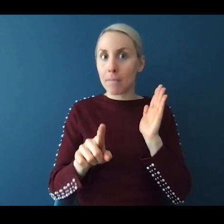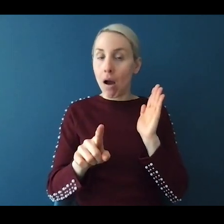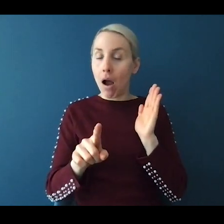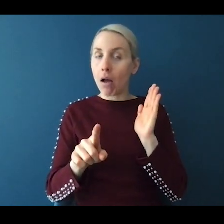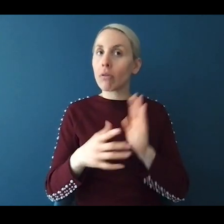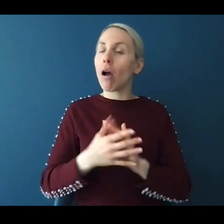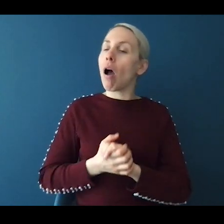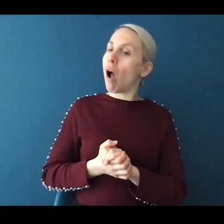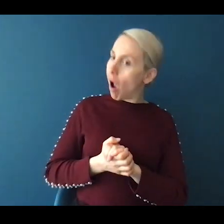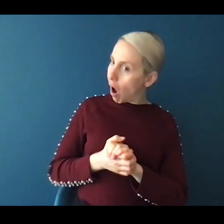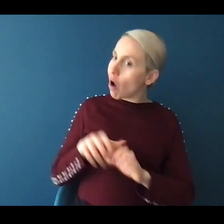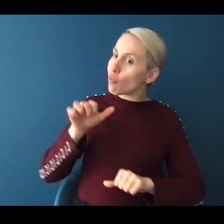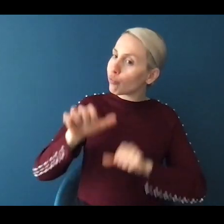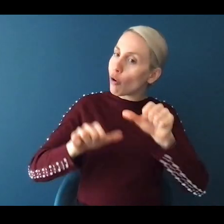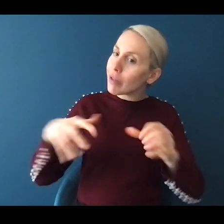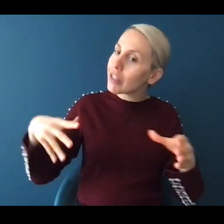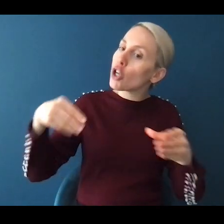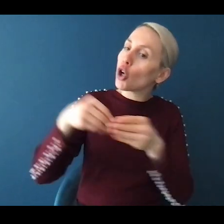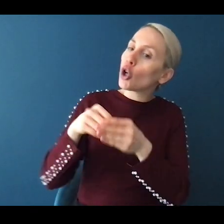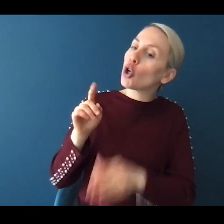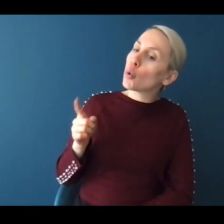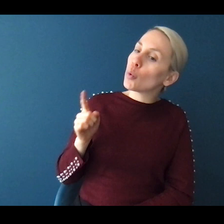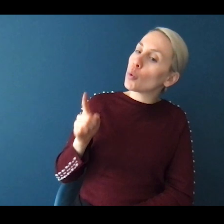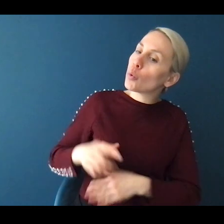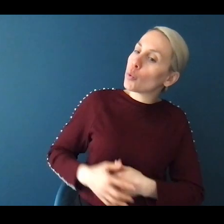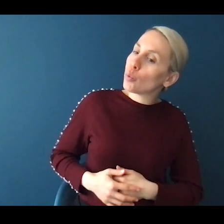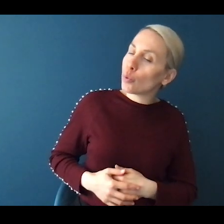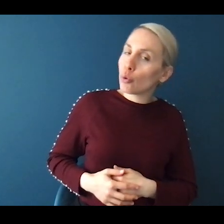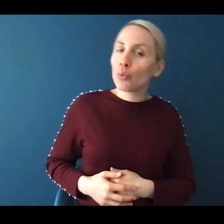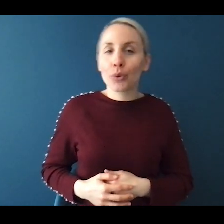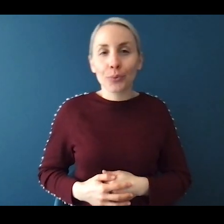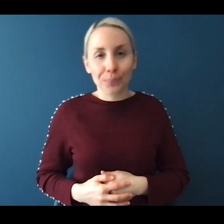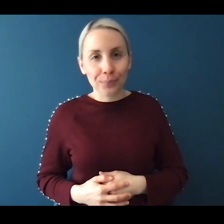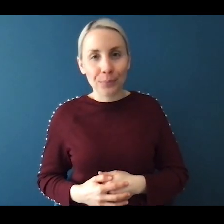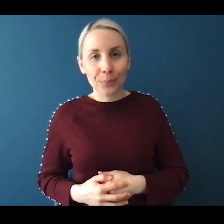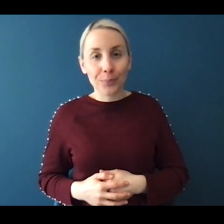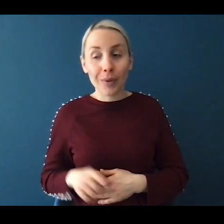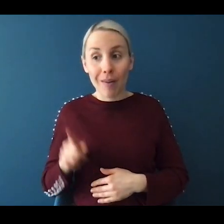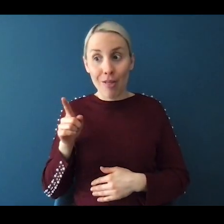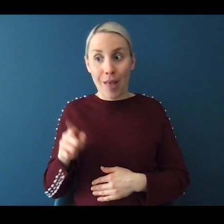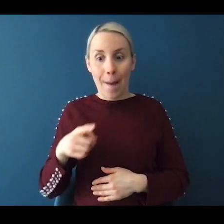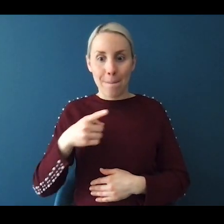but it's something that came into that process and that was part of being able to take risks